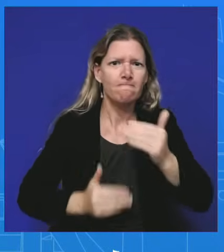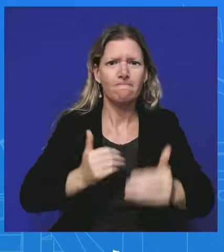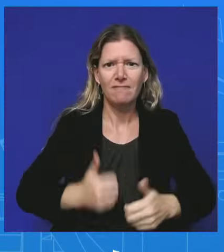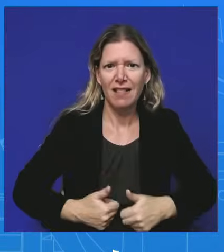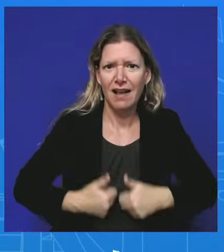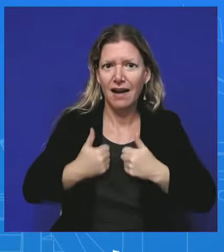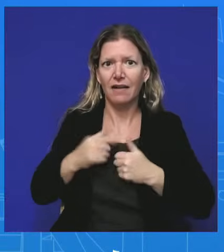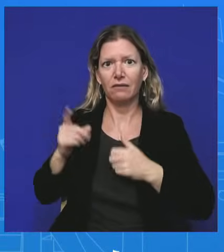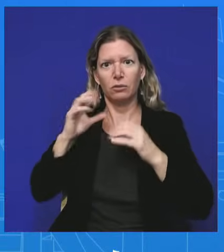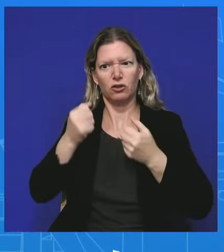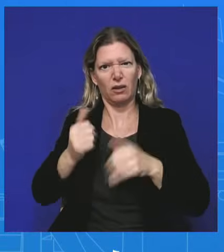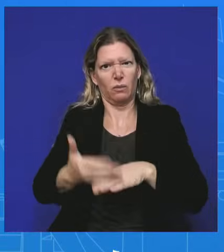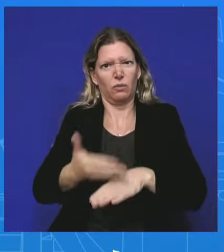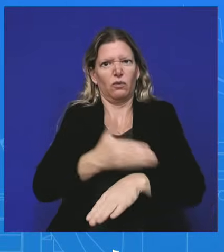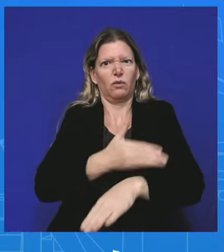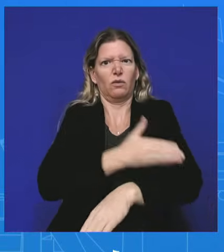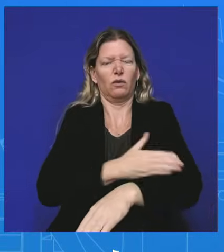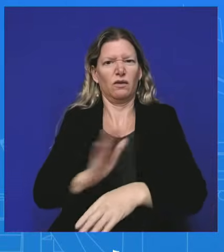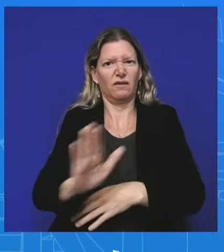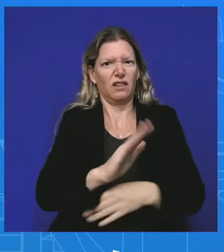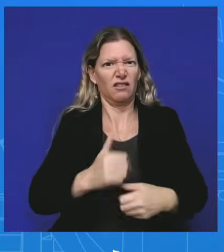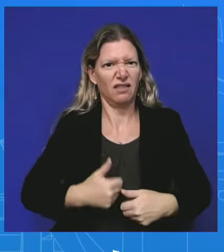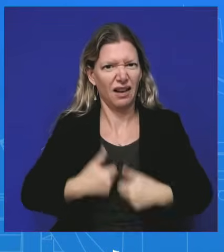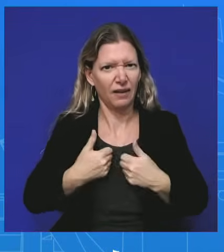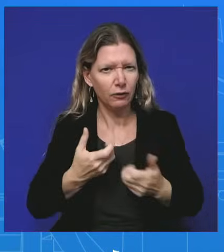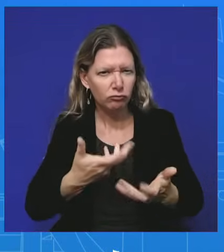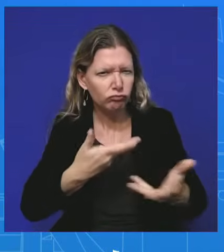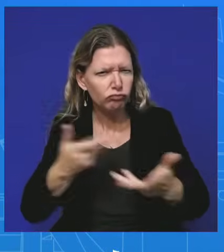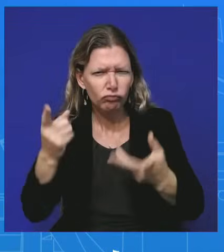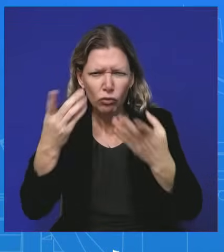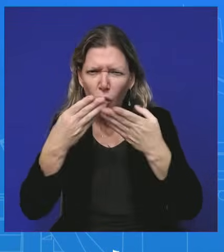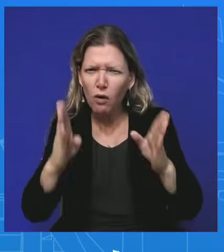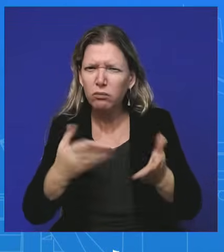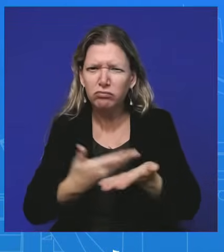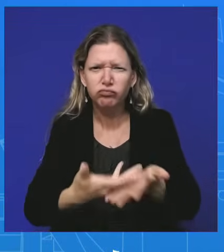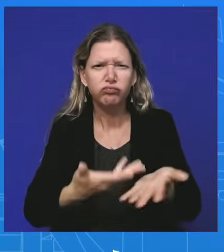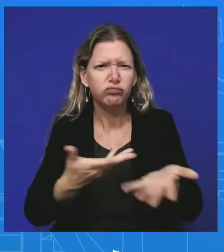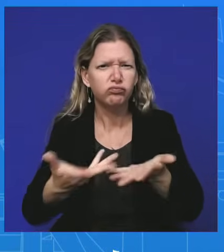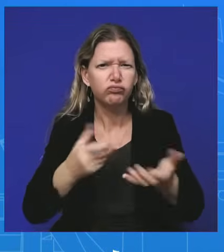The Press: I wanted to ask about the background checks that are going to go into effect next week -- gun background checks.